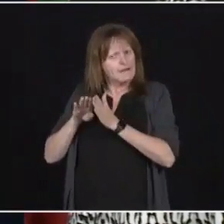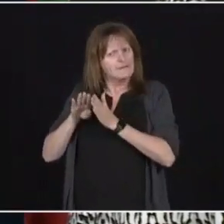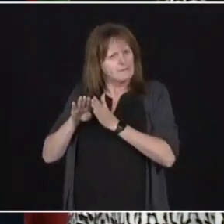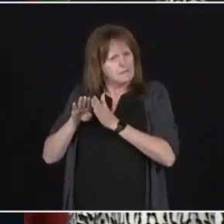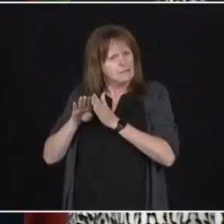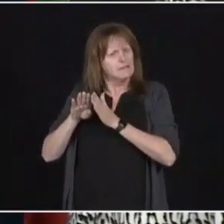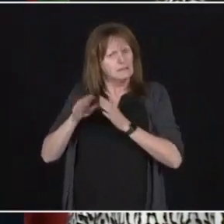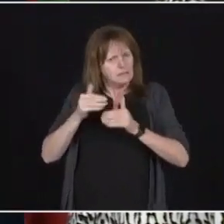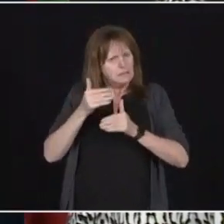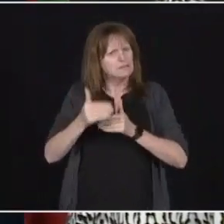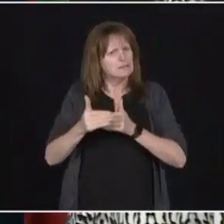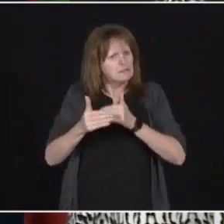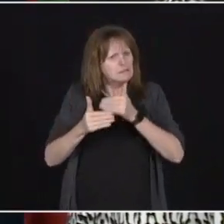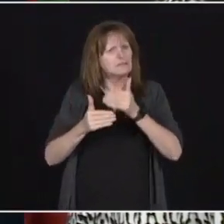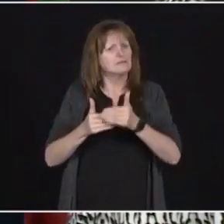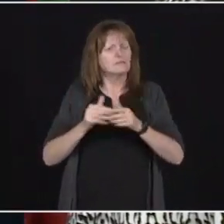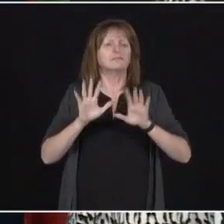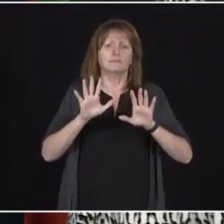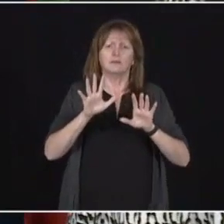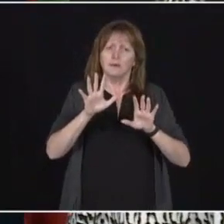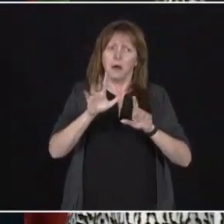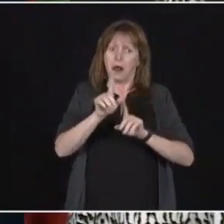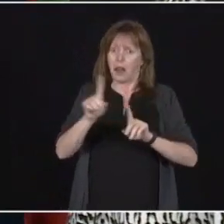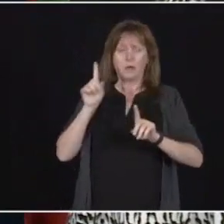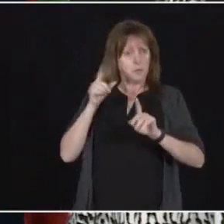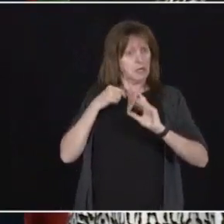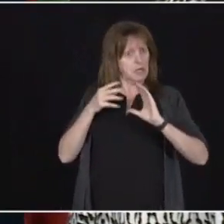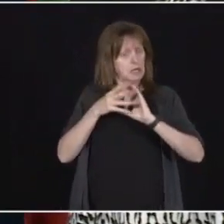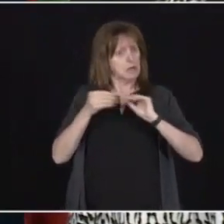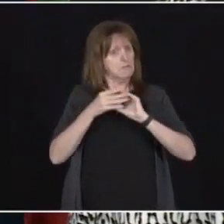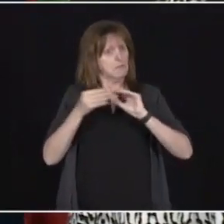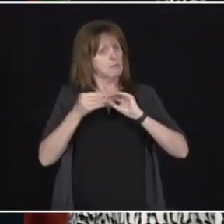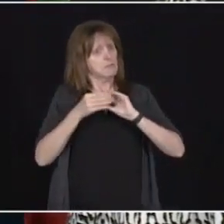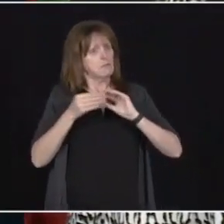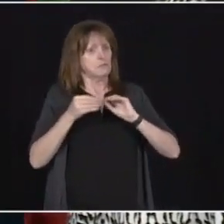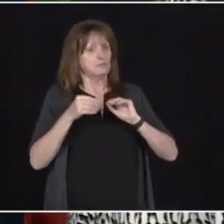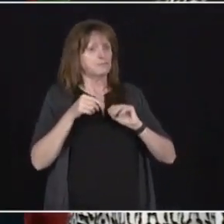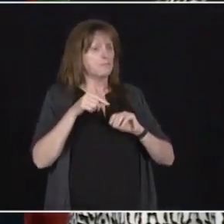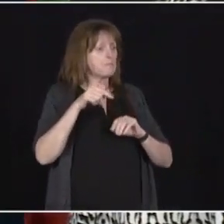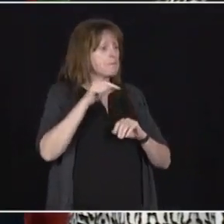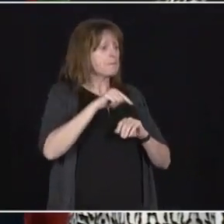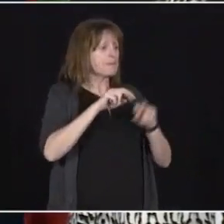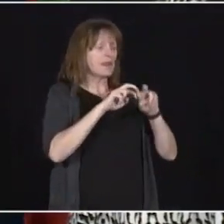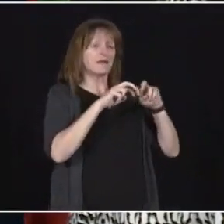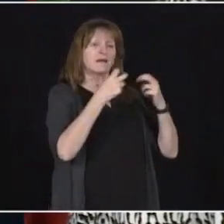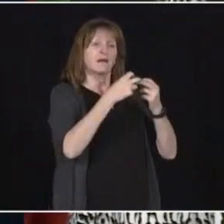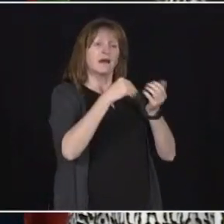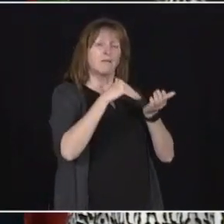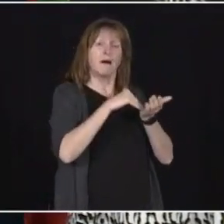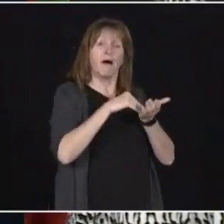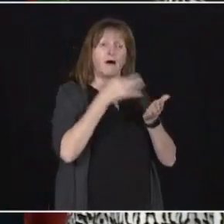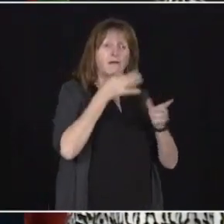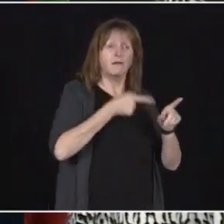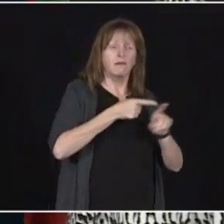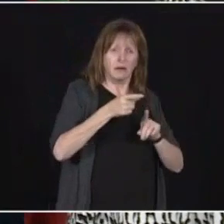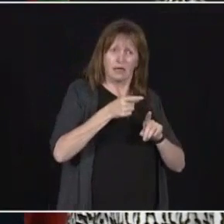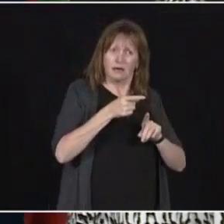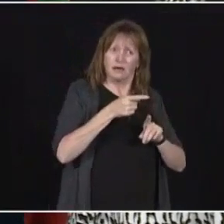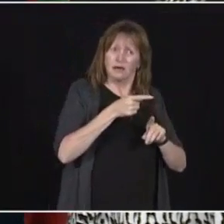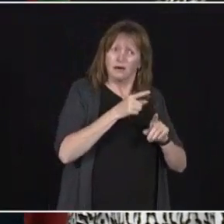on the option of a regional model. Because we need a plan that recognizes a reality on the ground in different parts of a